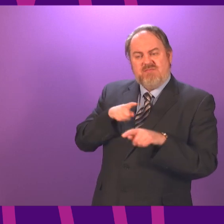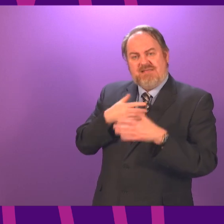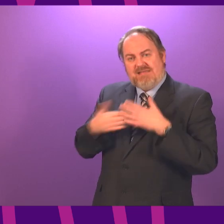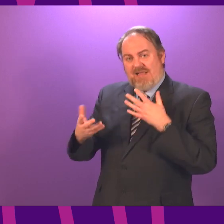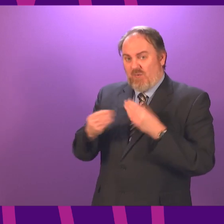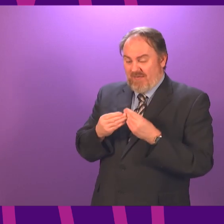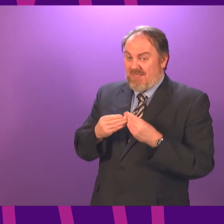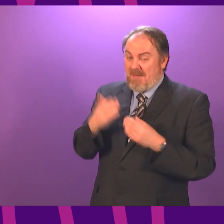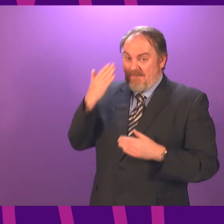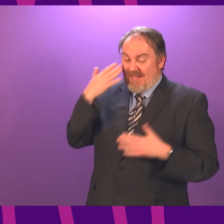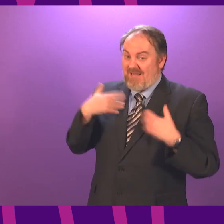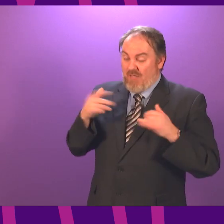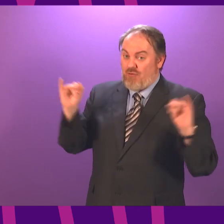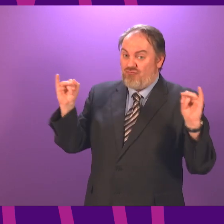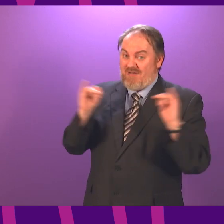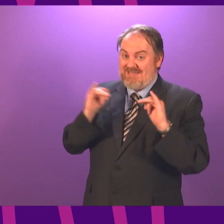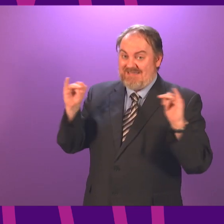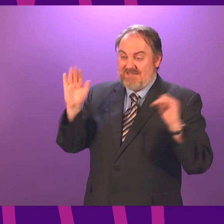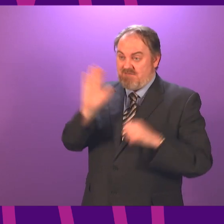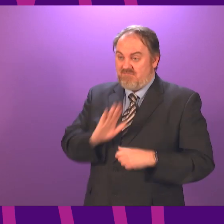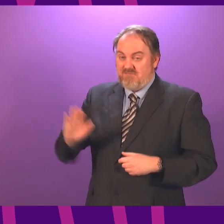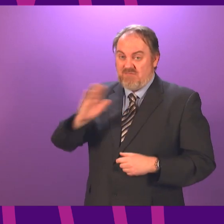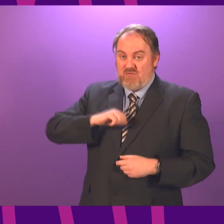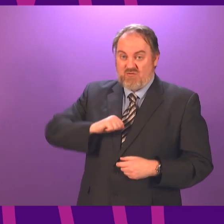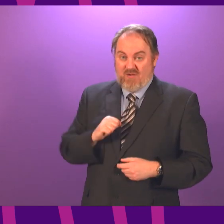The First Minister: We had already, before the pandemic, embarked